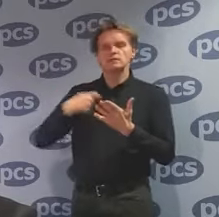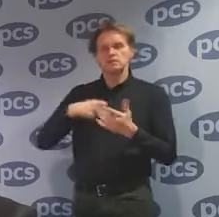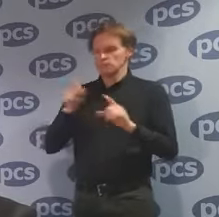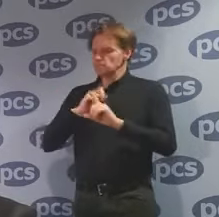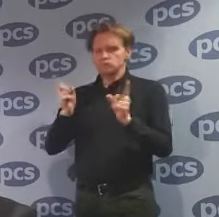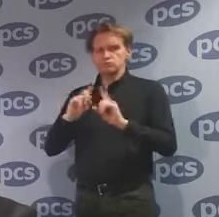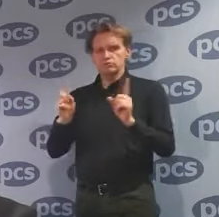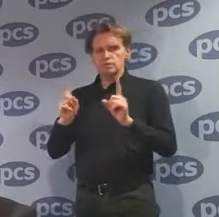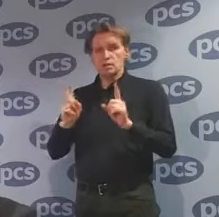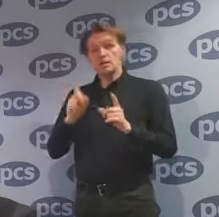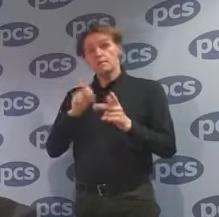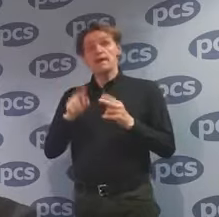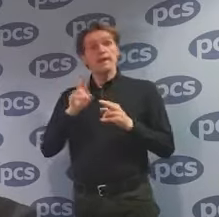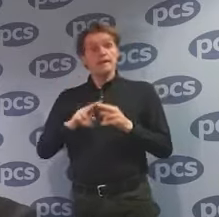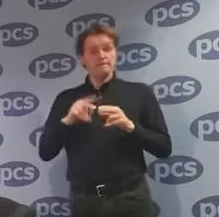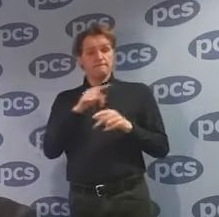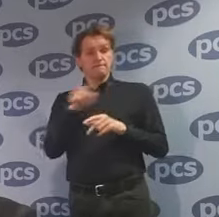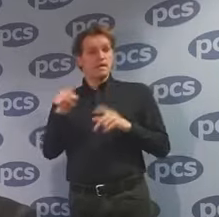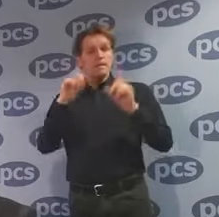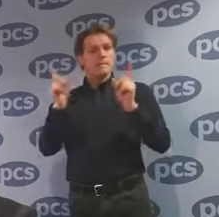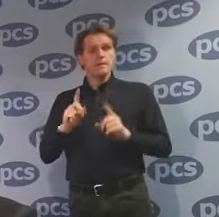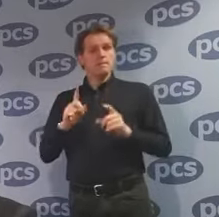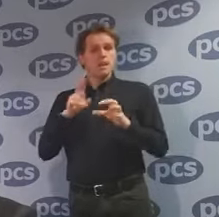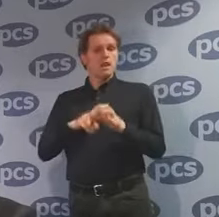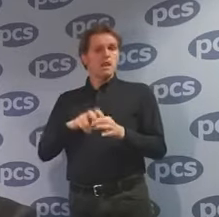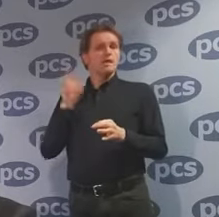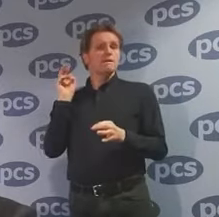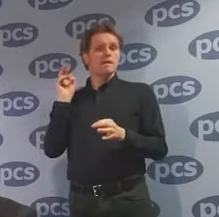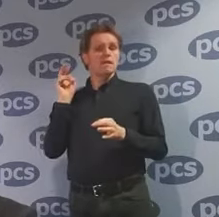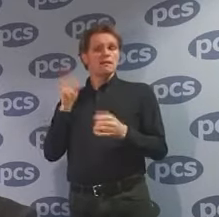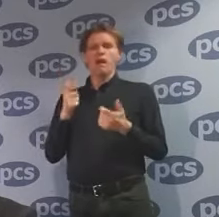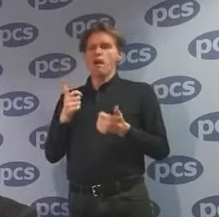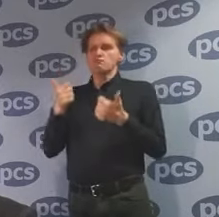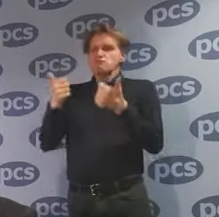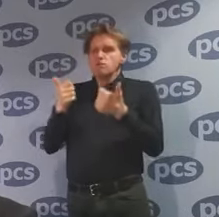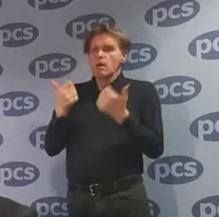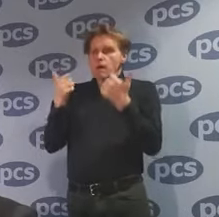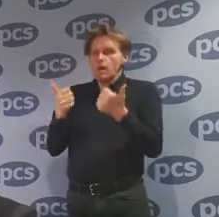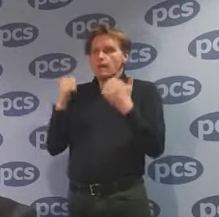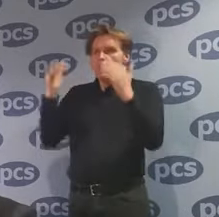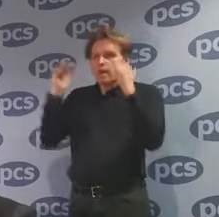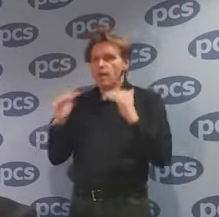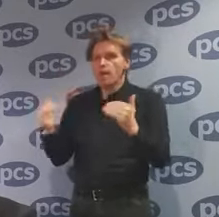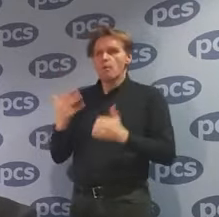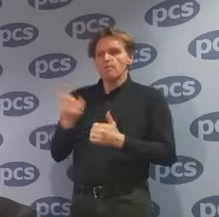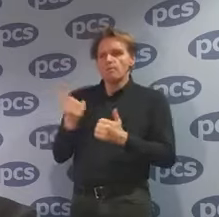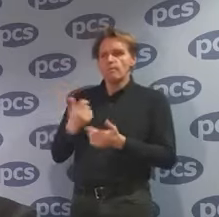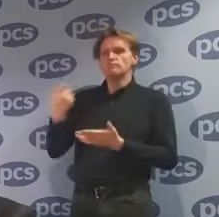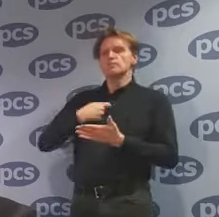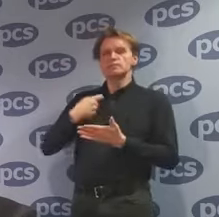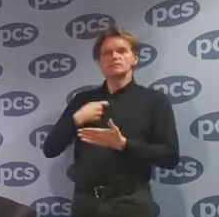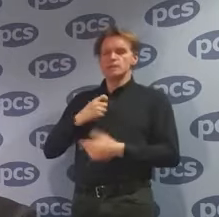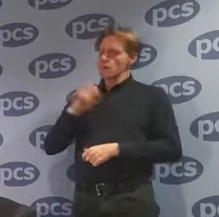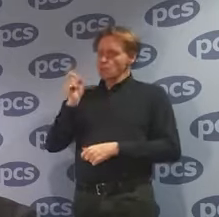leaving the civil service they should not be going on the cheap and that is why the redundancy negotiations are so important and the union remains strong